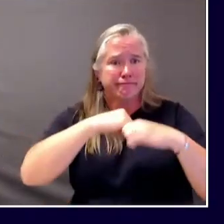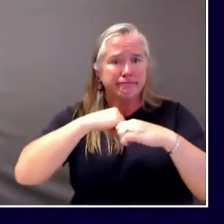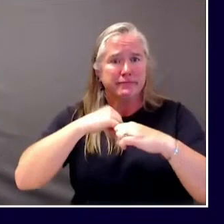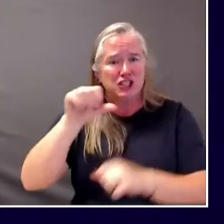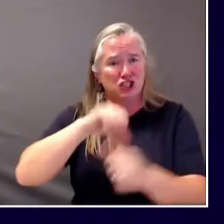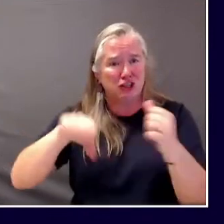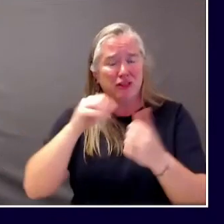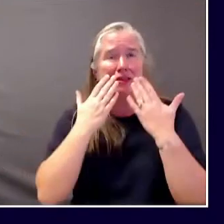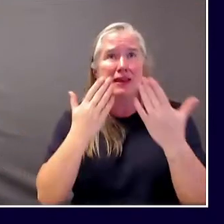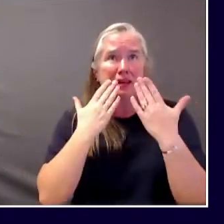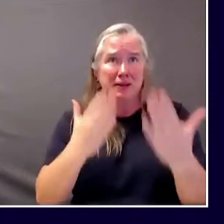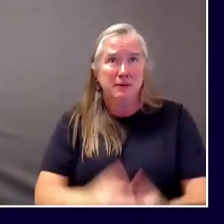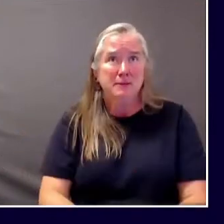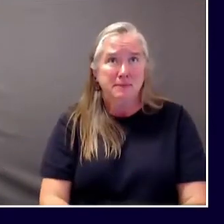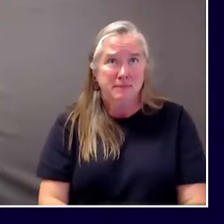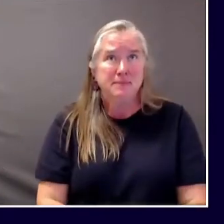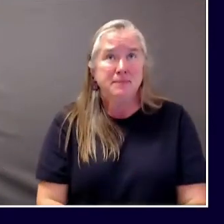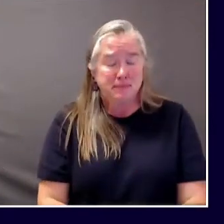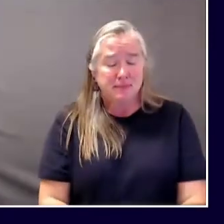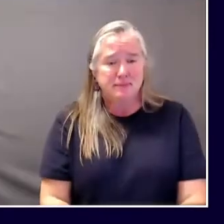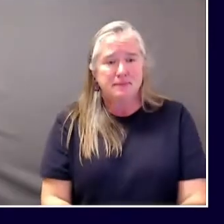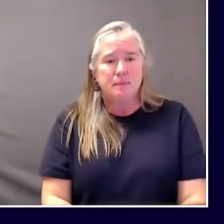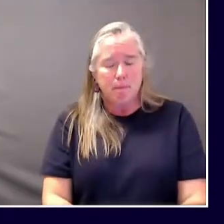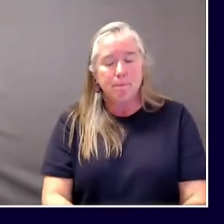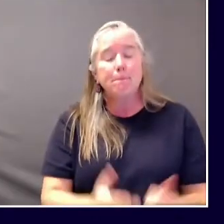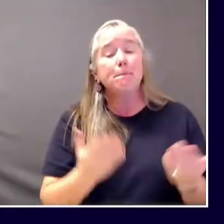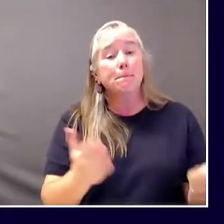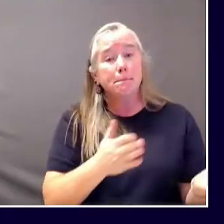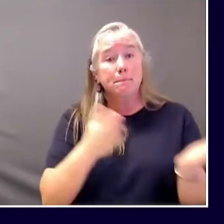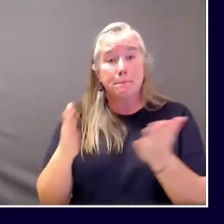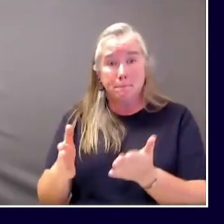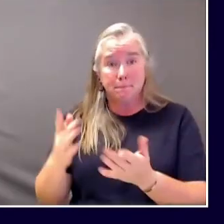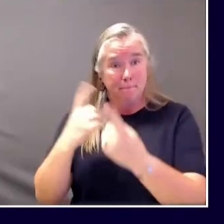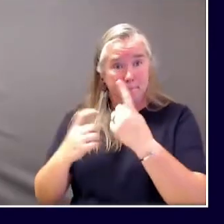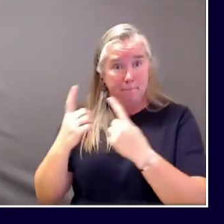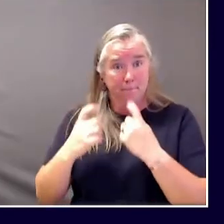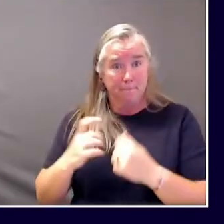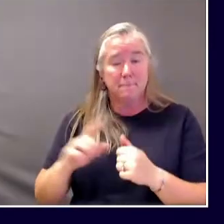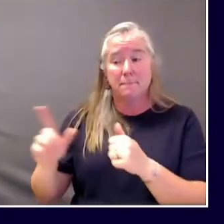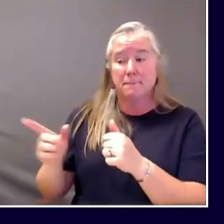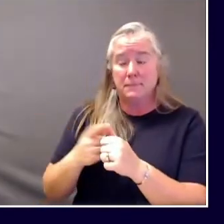thank you very much governor bills will now turn to our